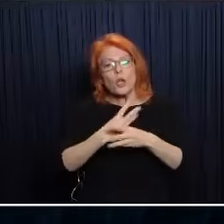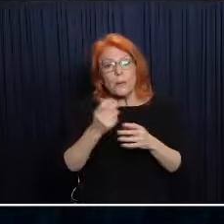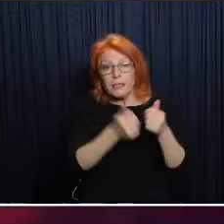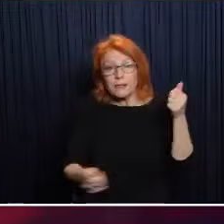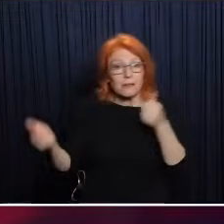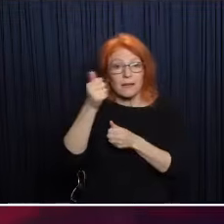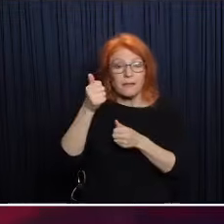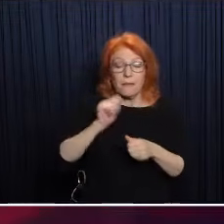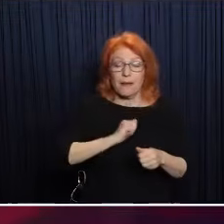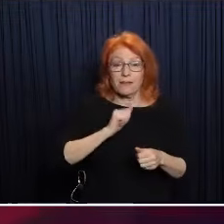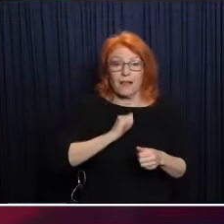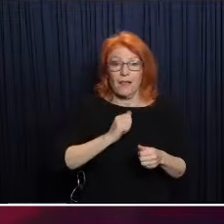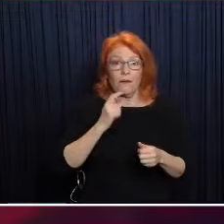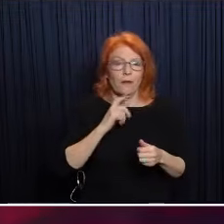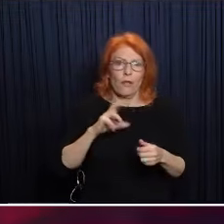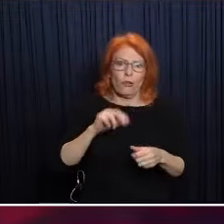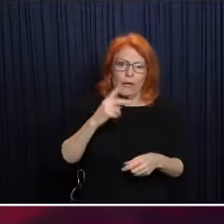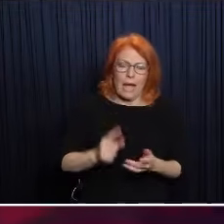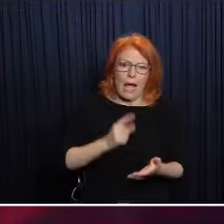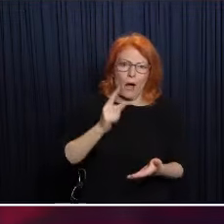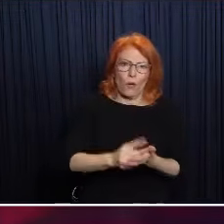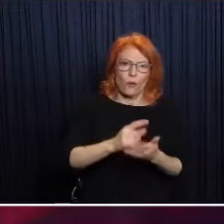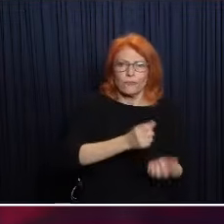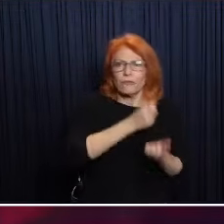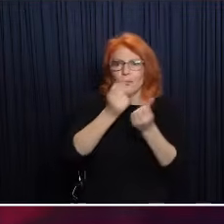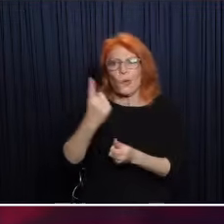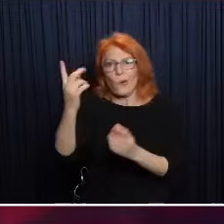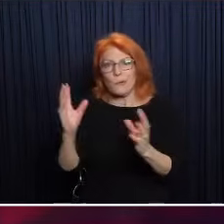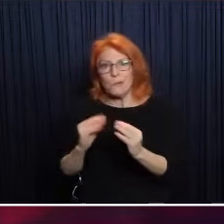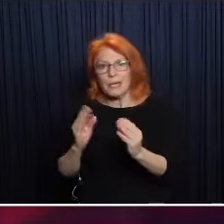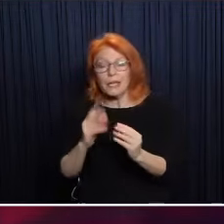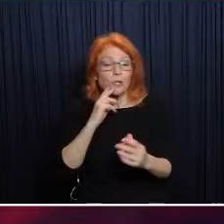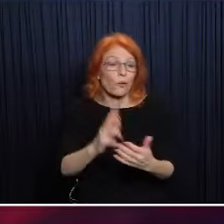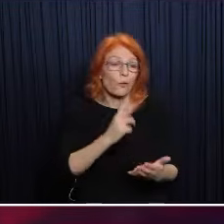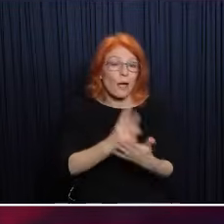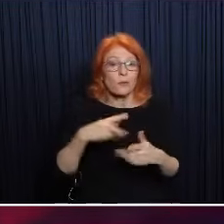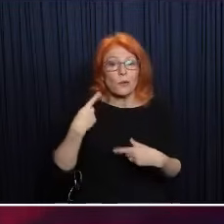RESPECTFUL MANNER. MR. TROBOUGH.